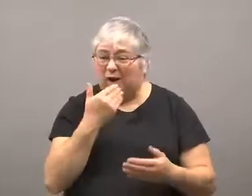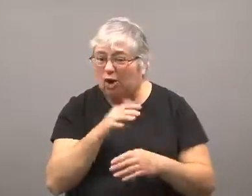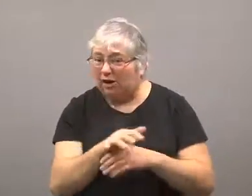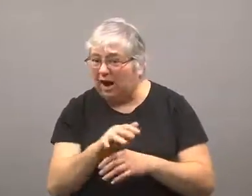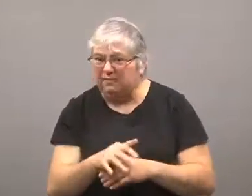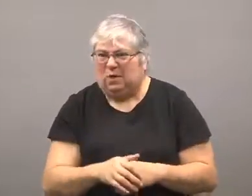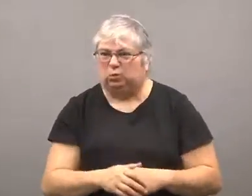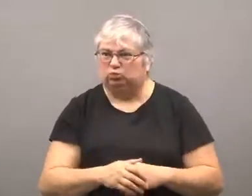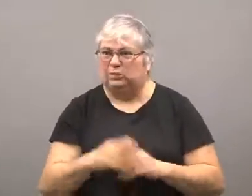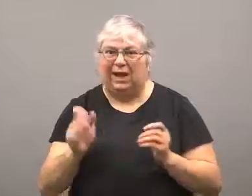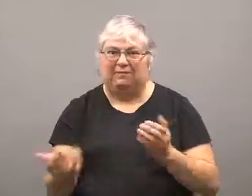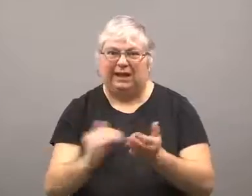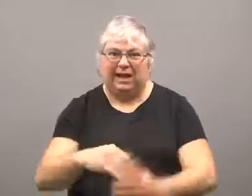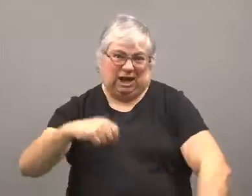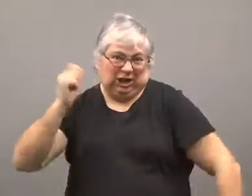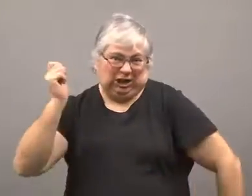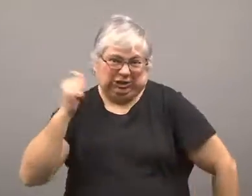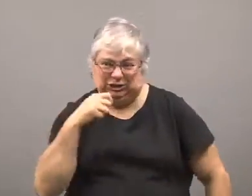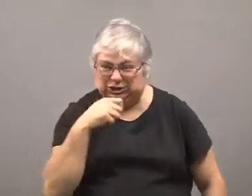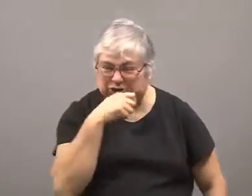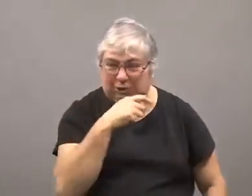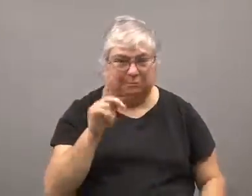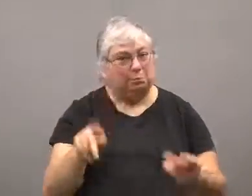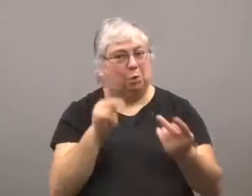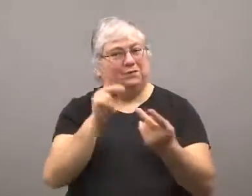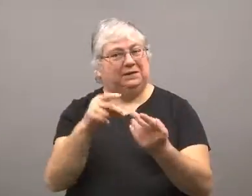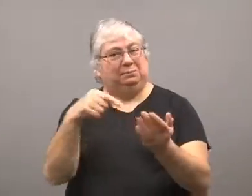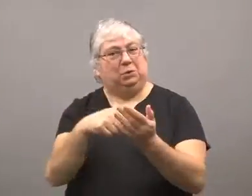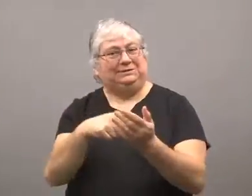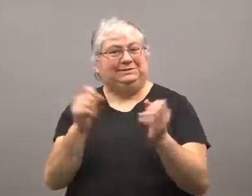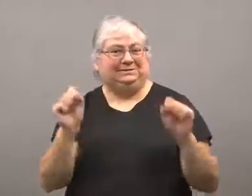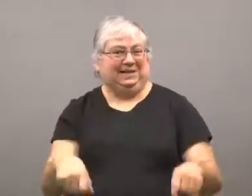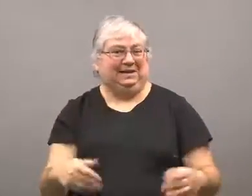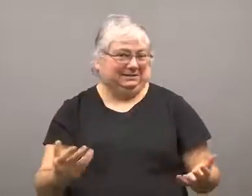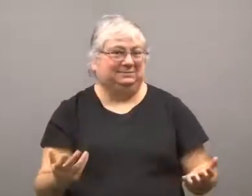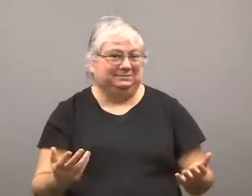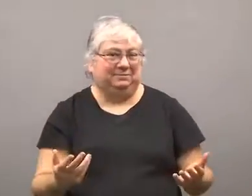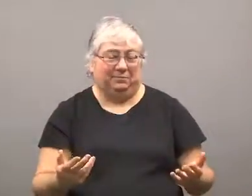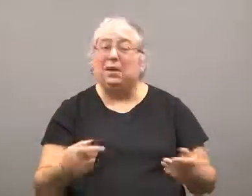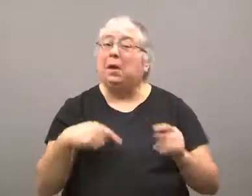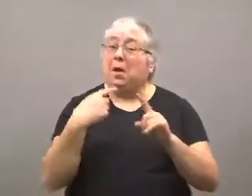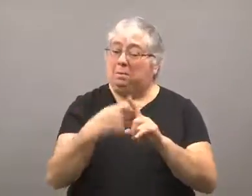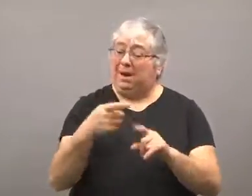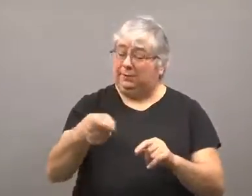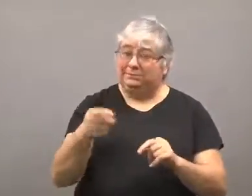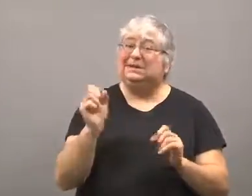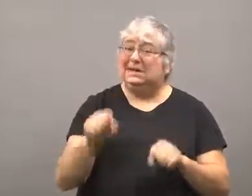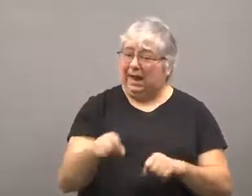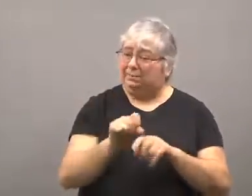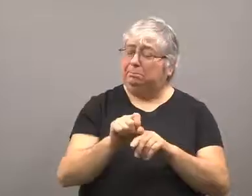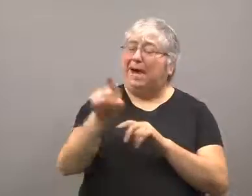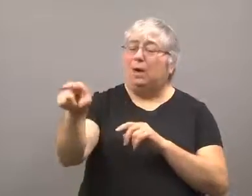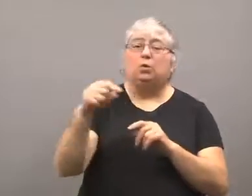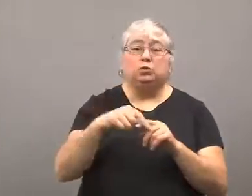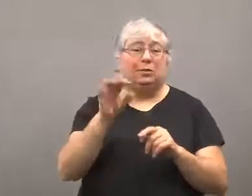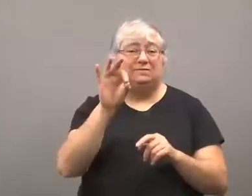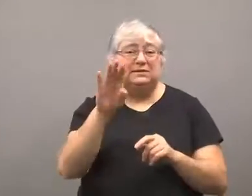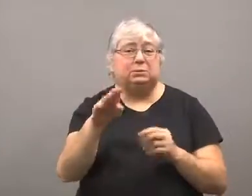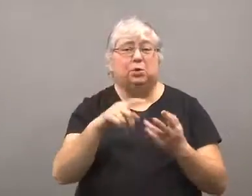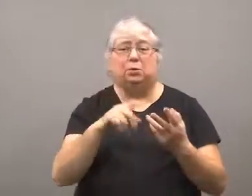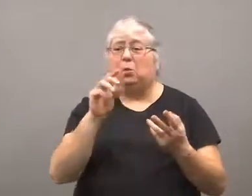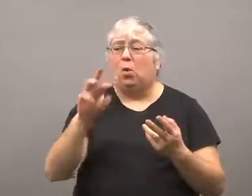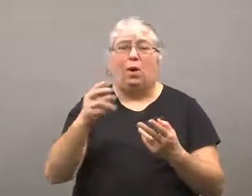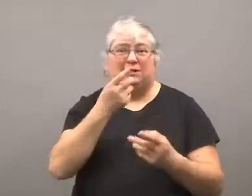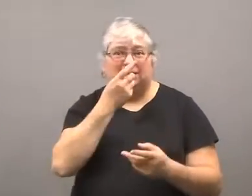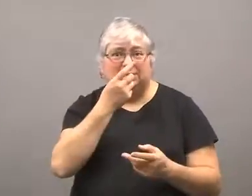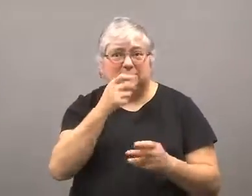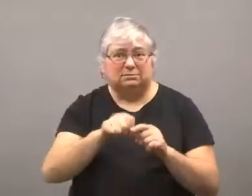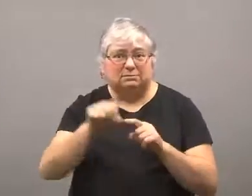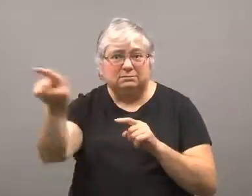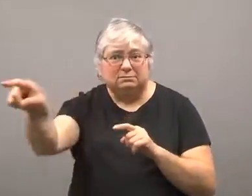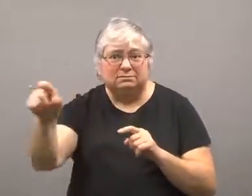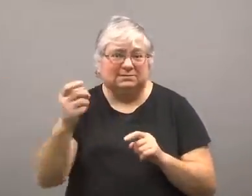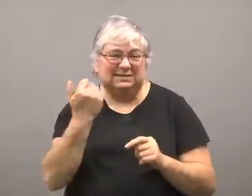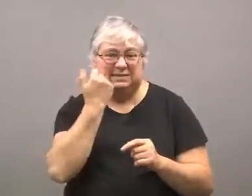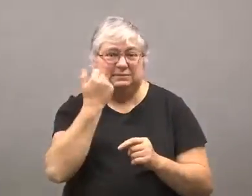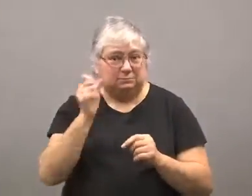If a person does a bad job, he or she can brush again for a perfect score.